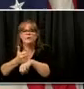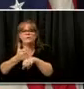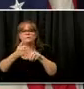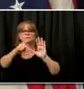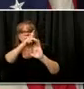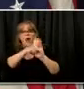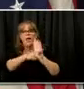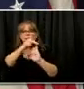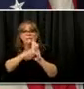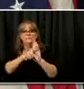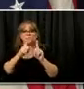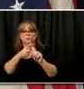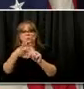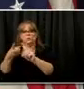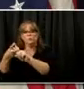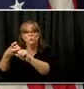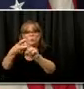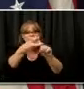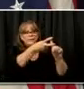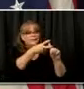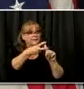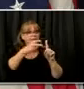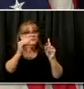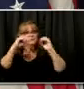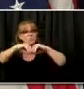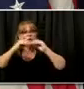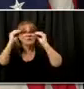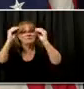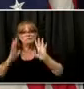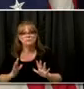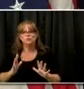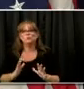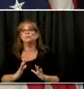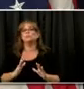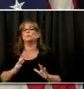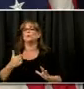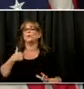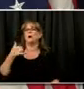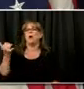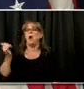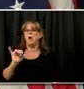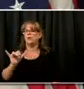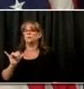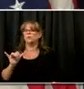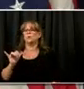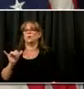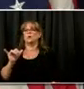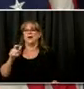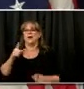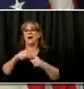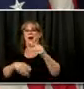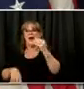and we're also exploring new ways to expand our substitute teacher pipeline so those are all